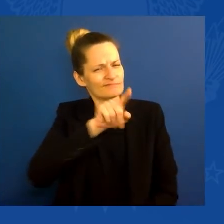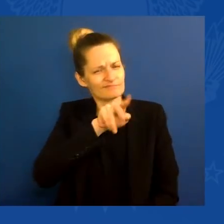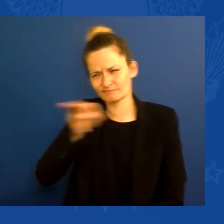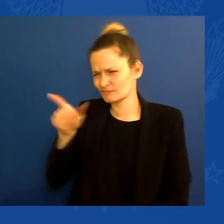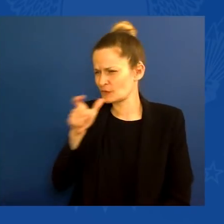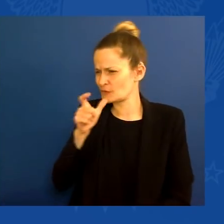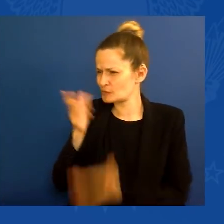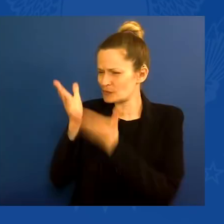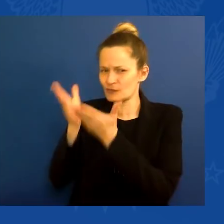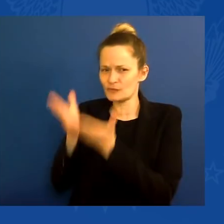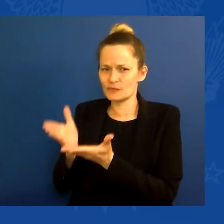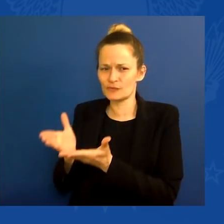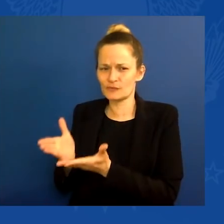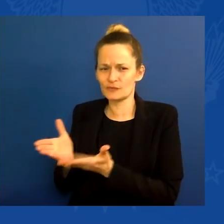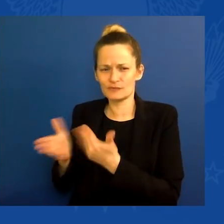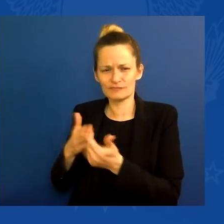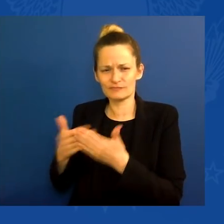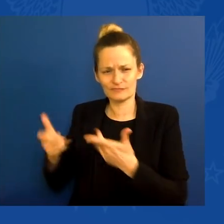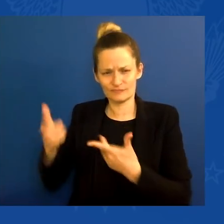They protected. And they were there.